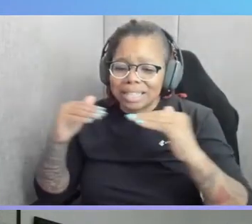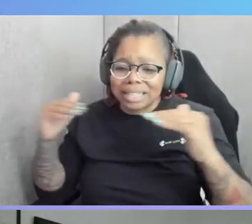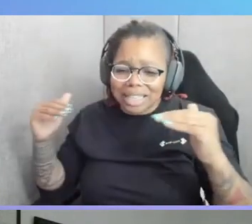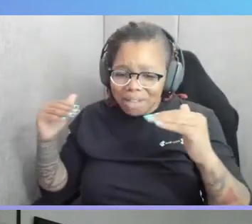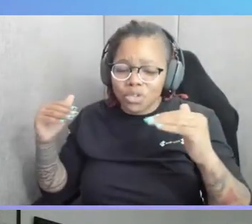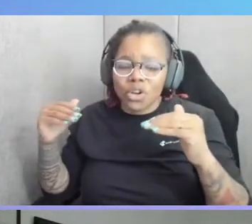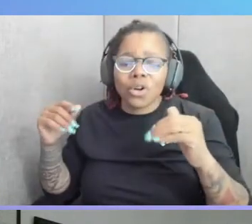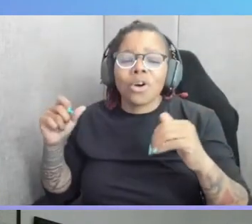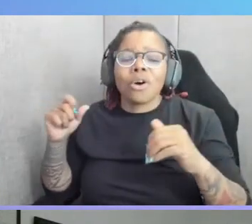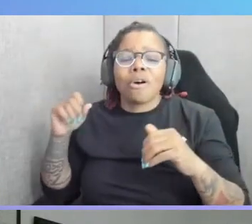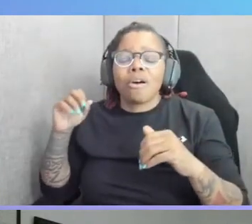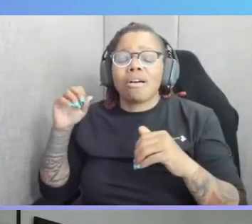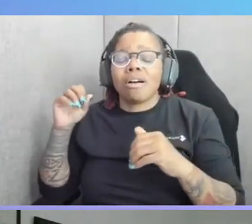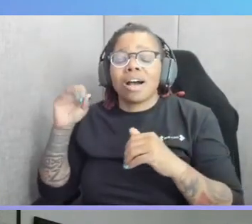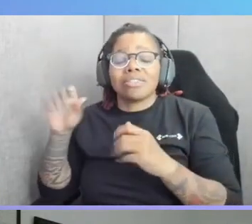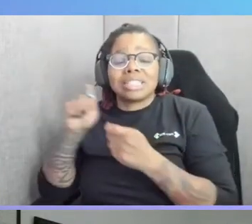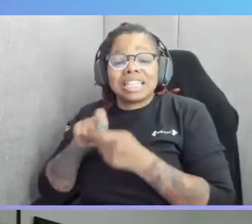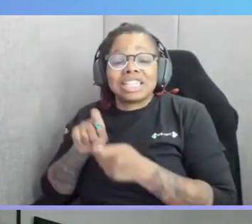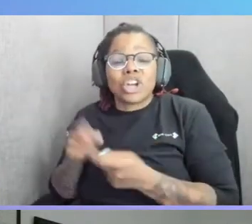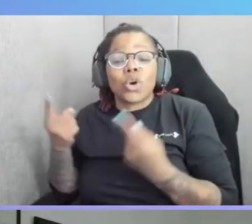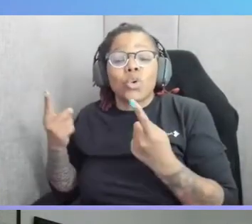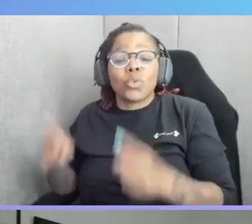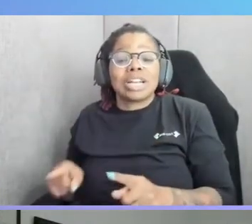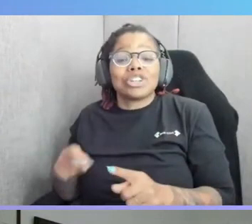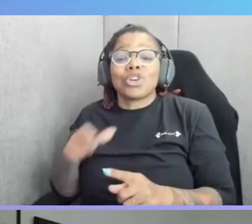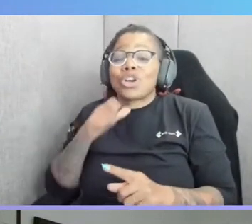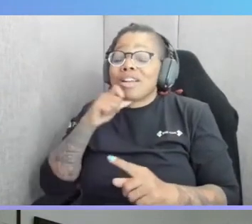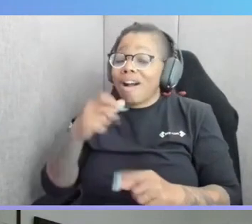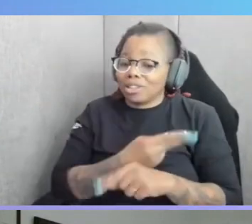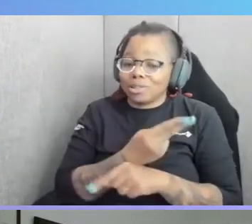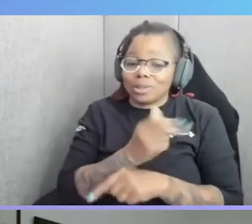alternative text and so again, they wanted to limit how much